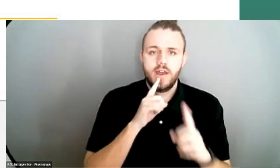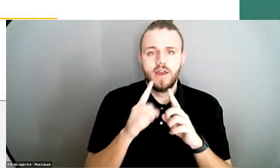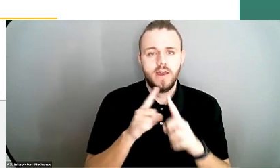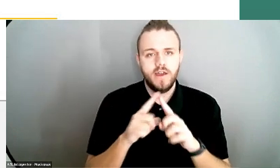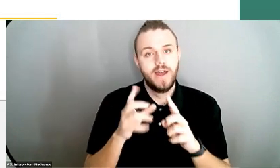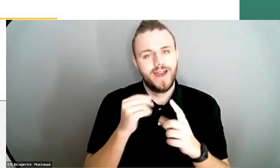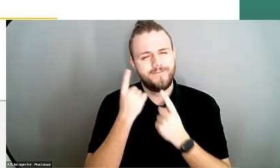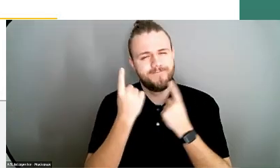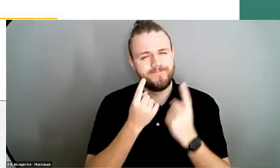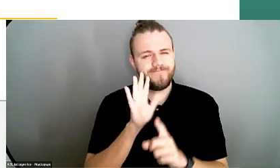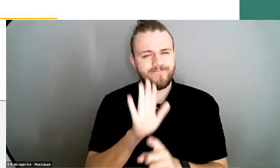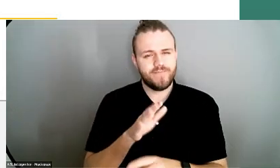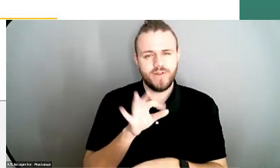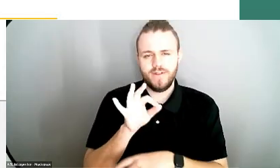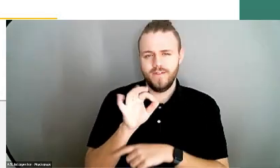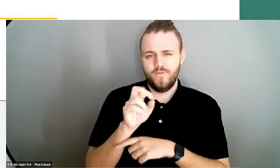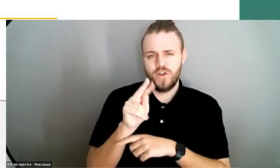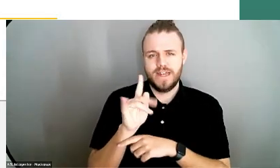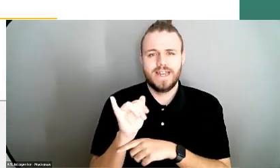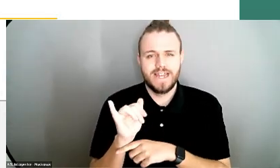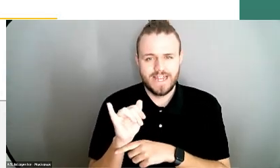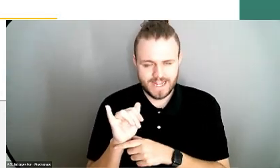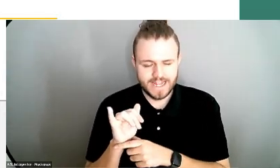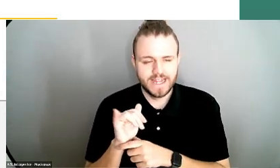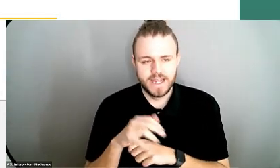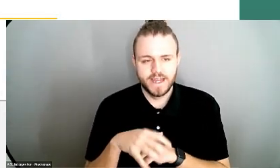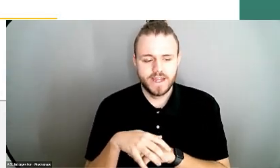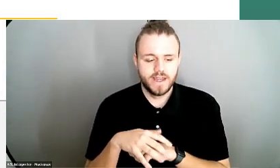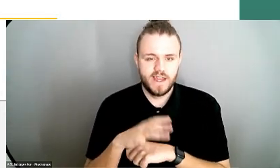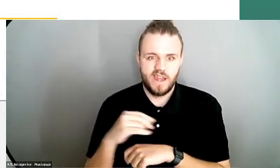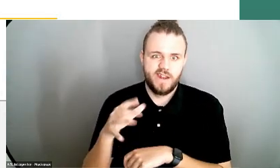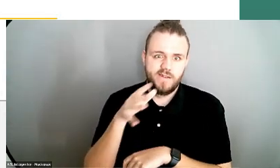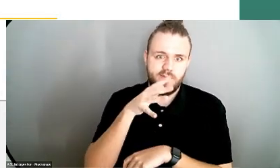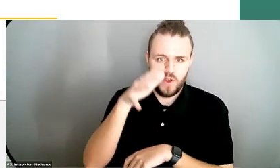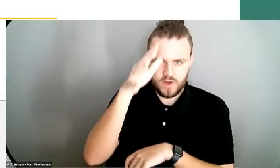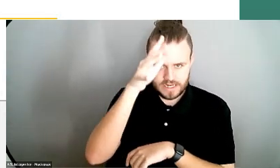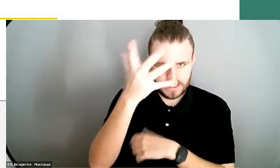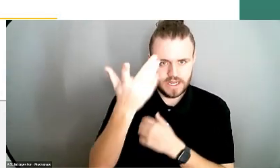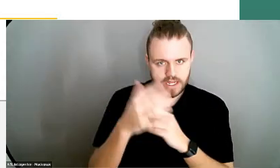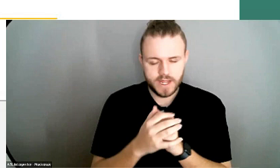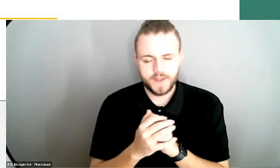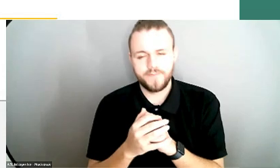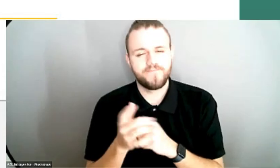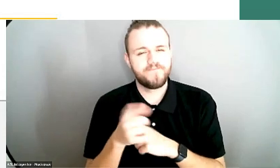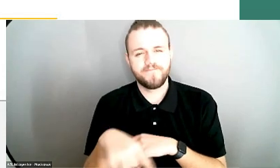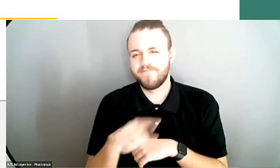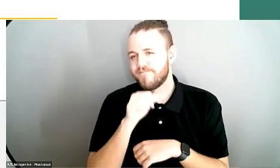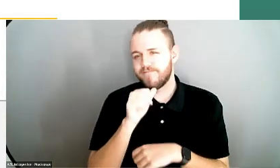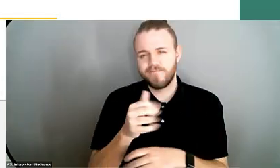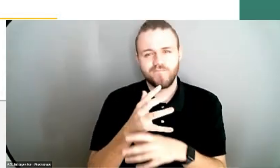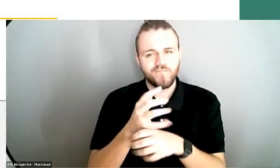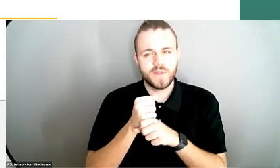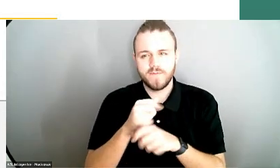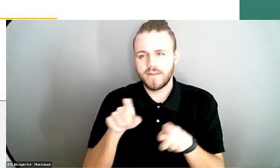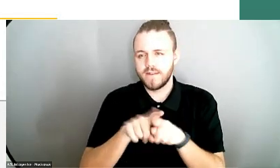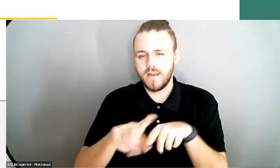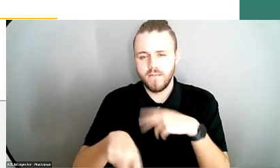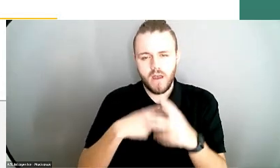their fertility and parenting. They don't receive the same types of education.